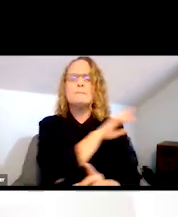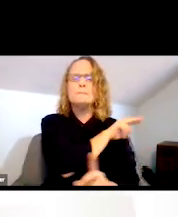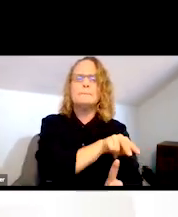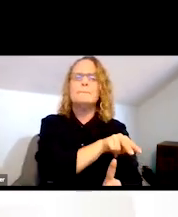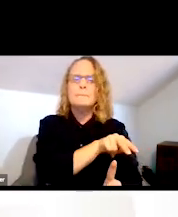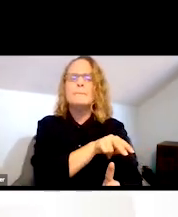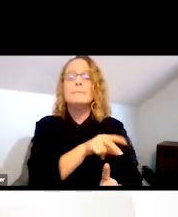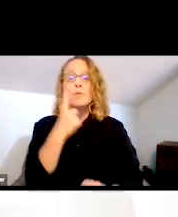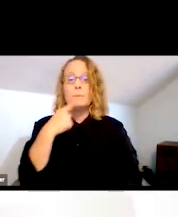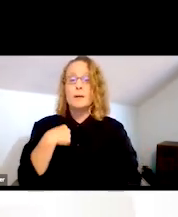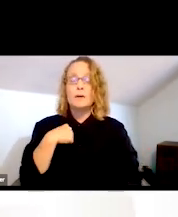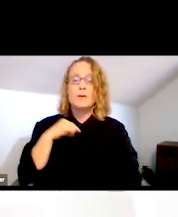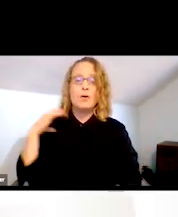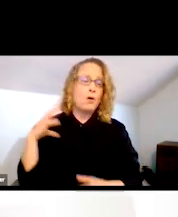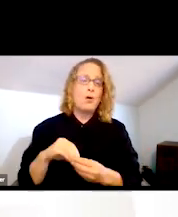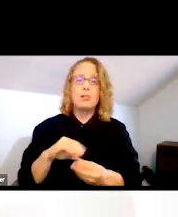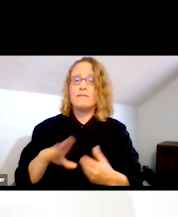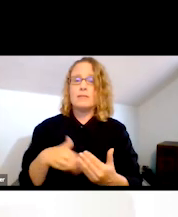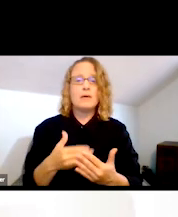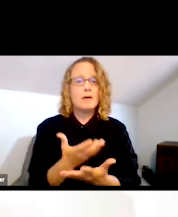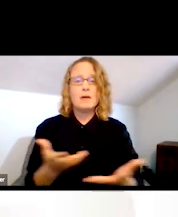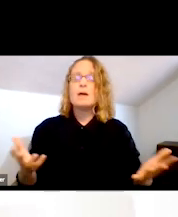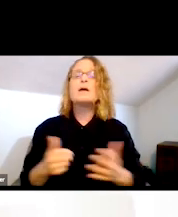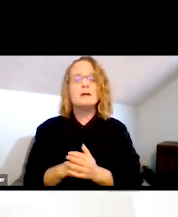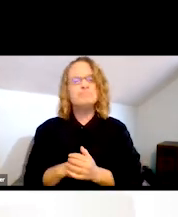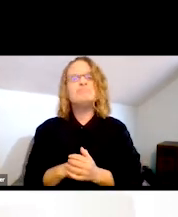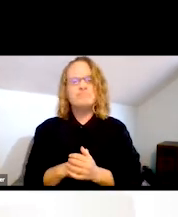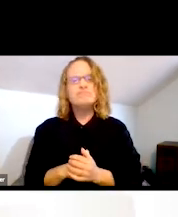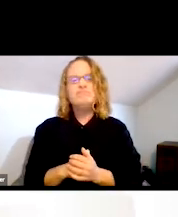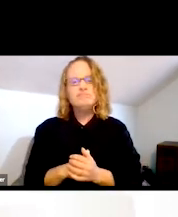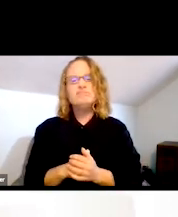when it comes to working toward de-escalation